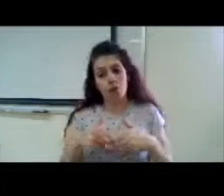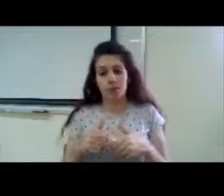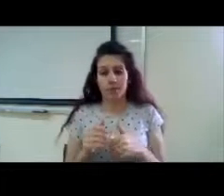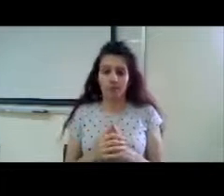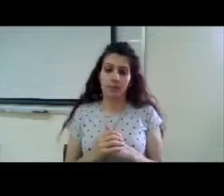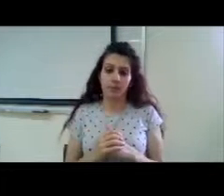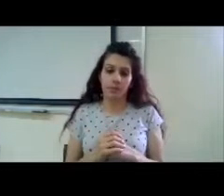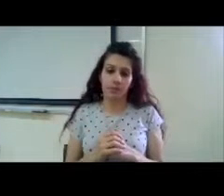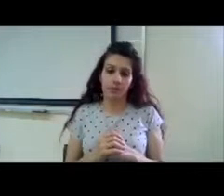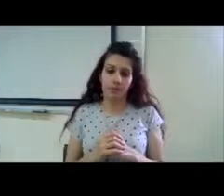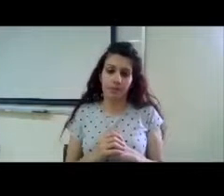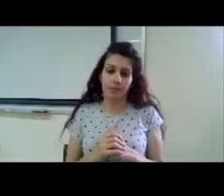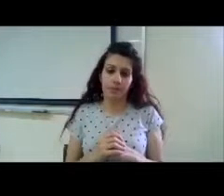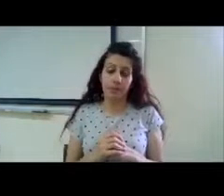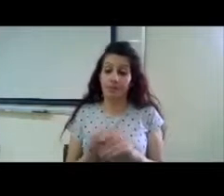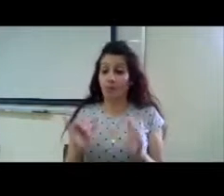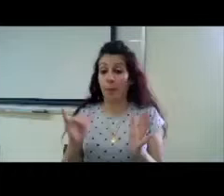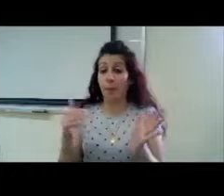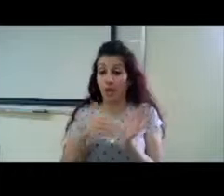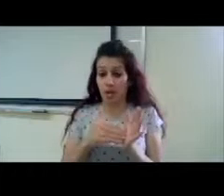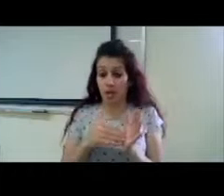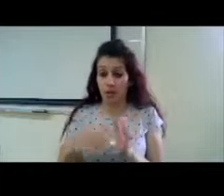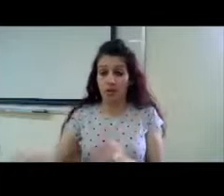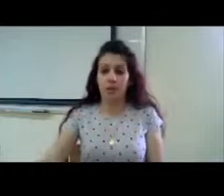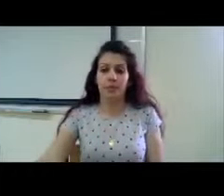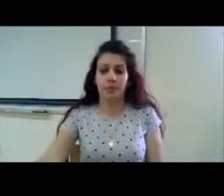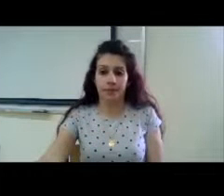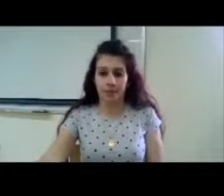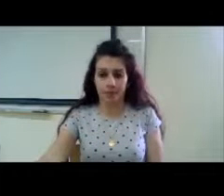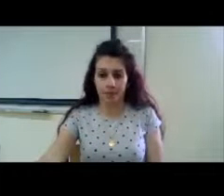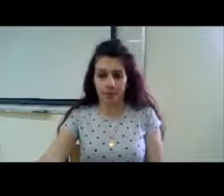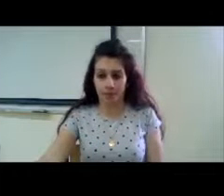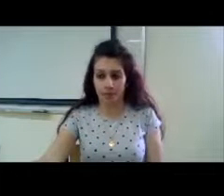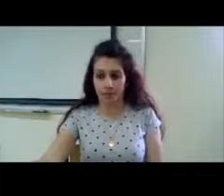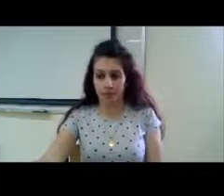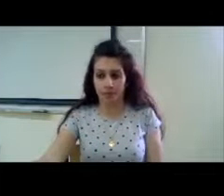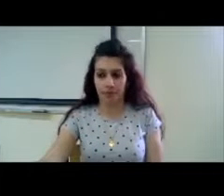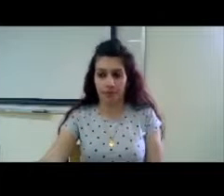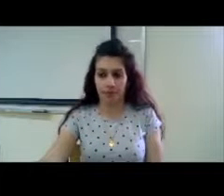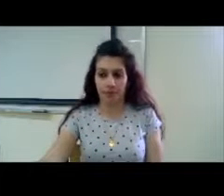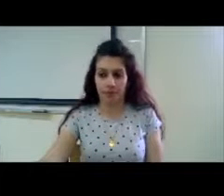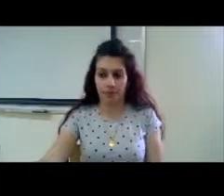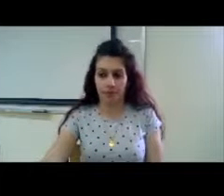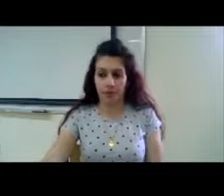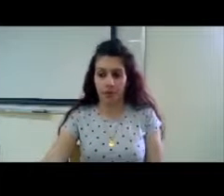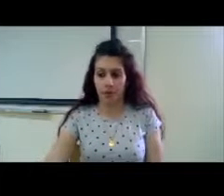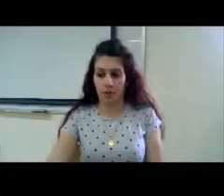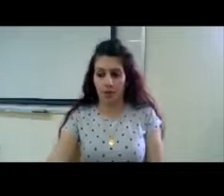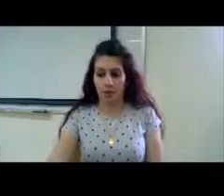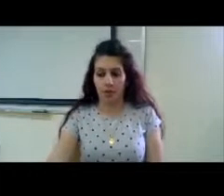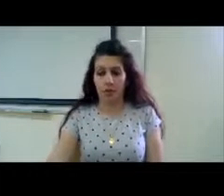Finney area I would add a curl jamia and the tally with damage behavior either